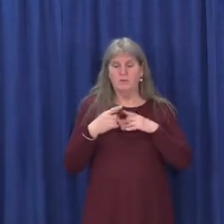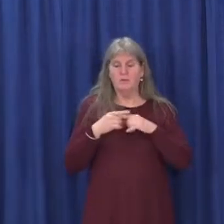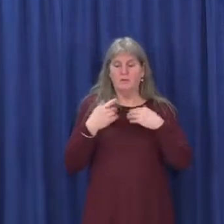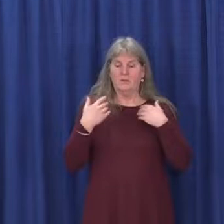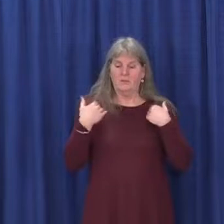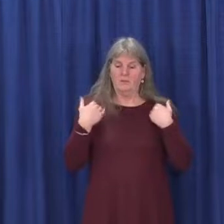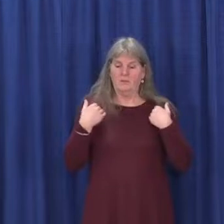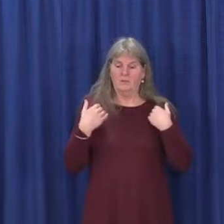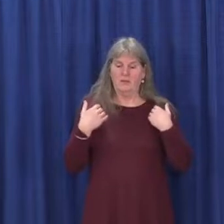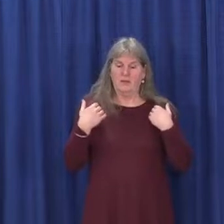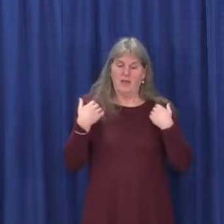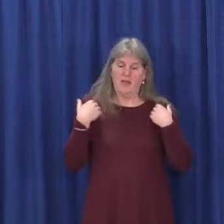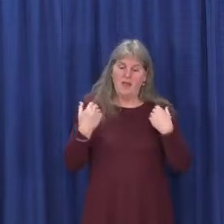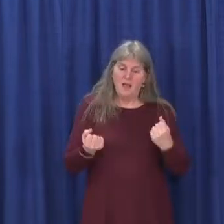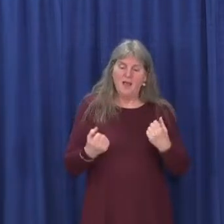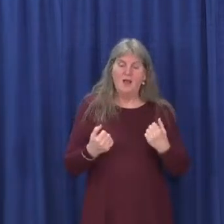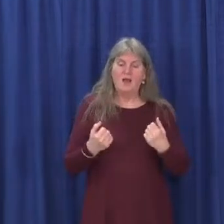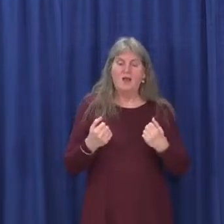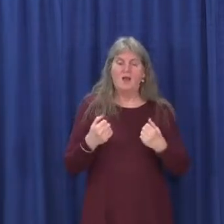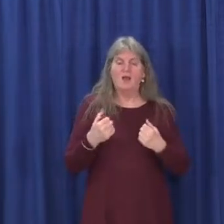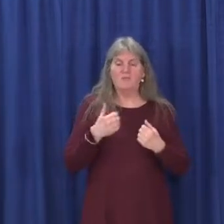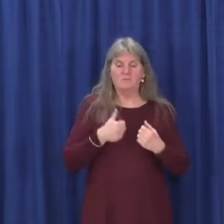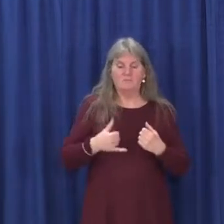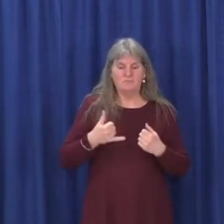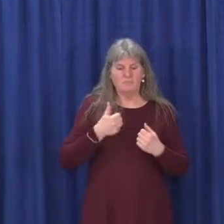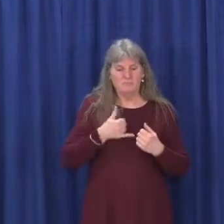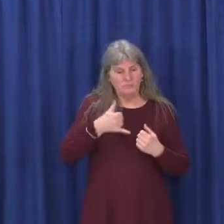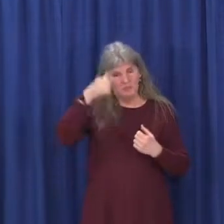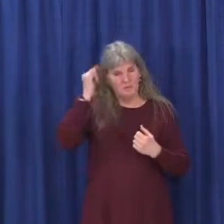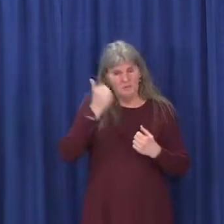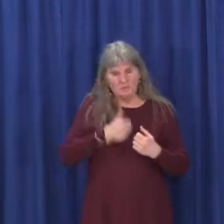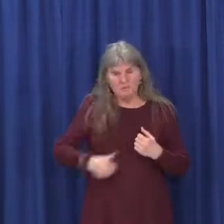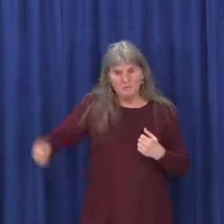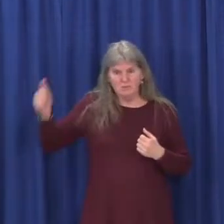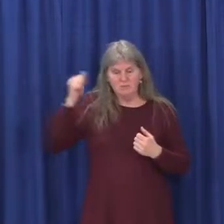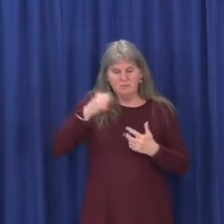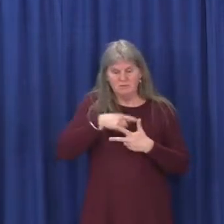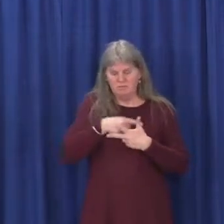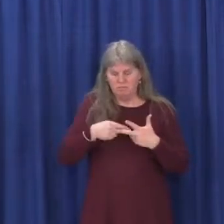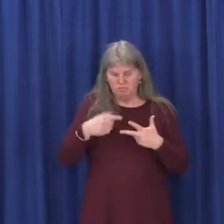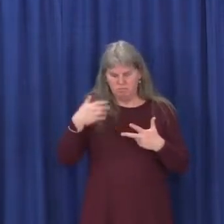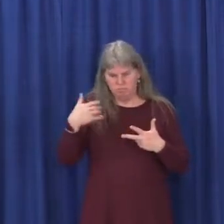And this is also a time of year